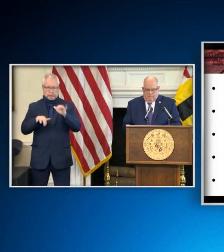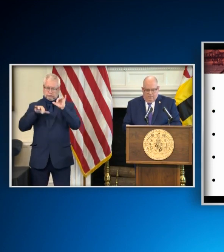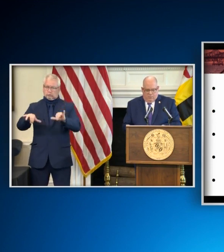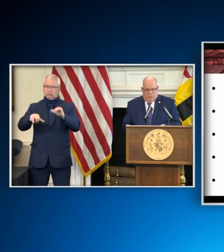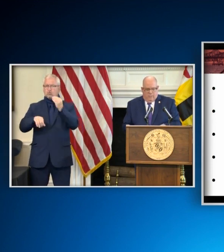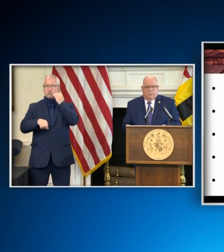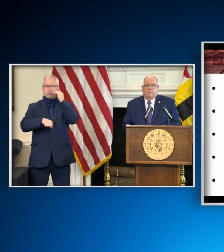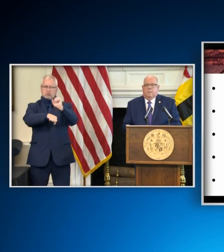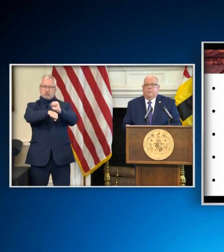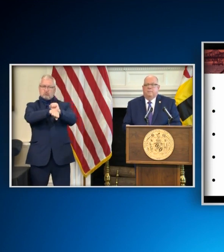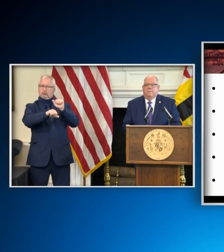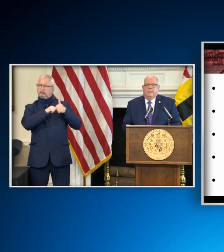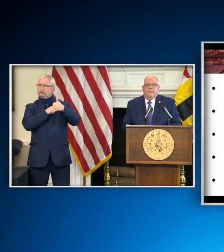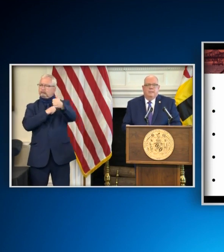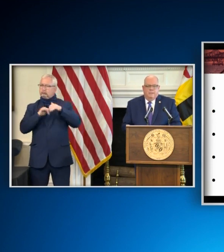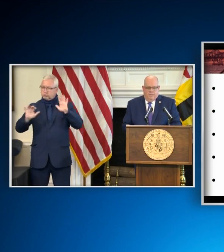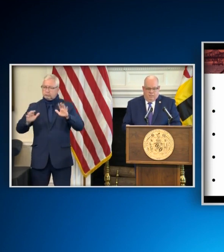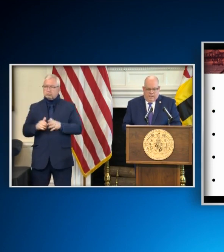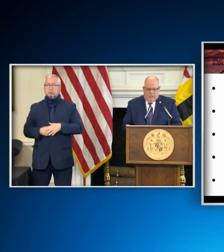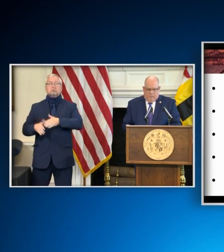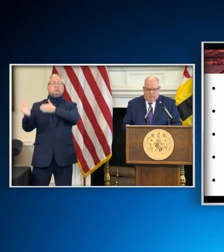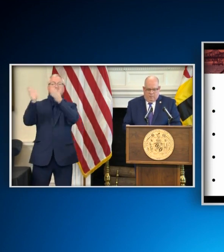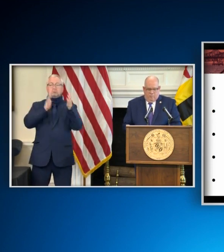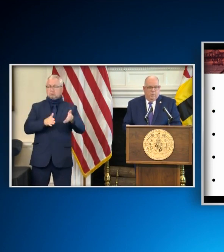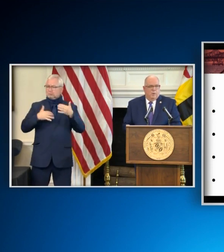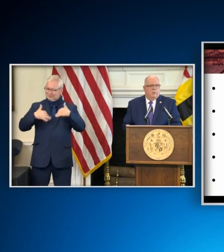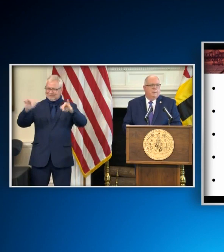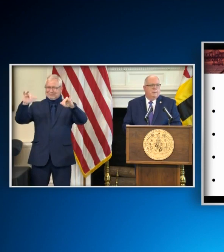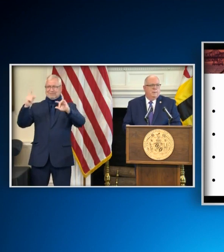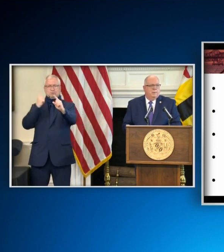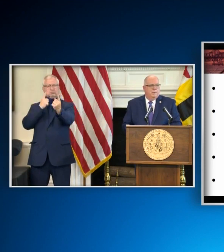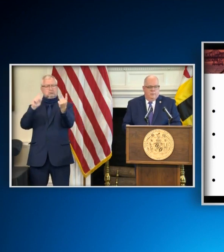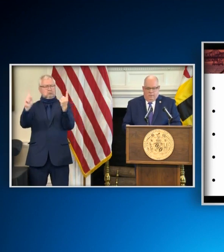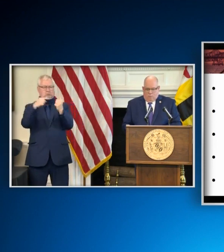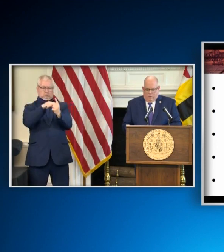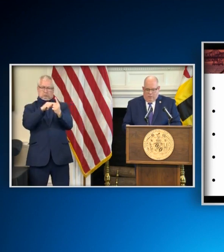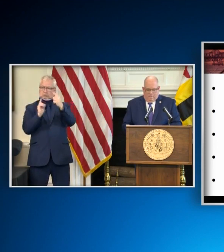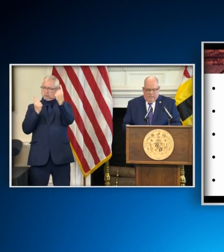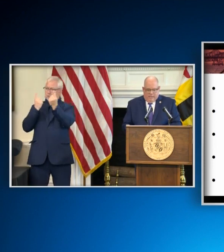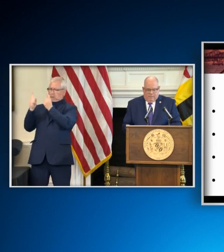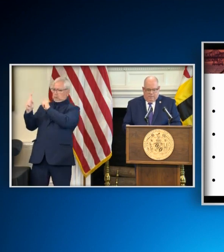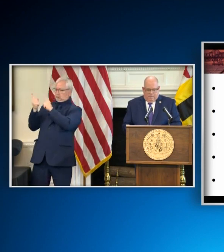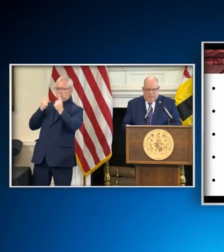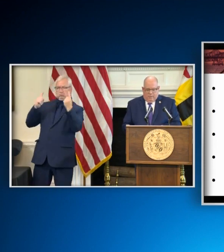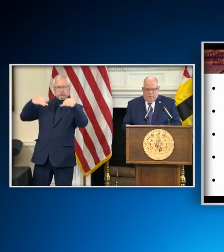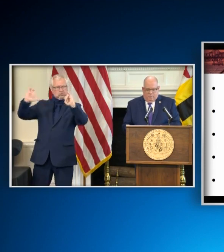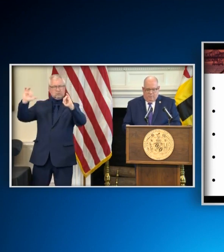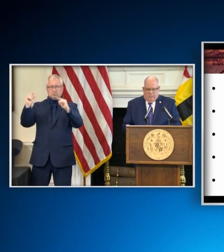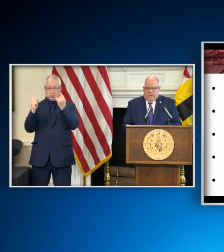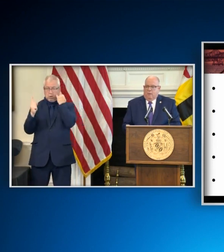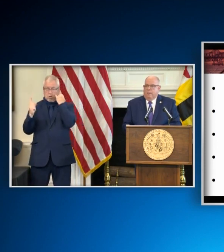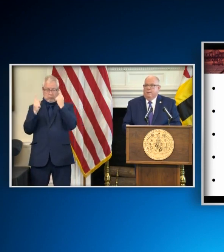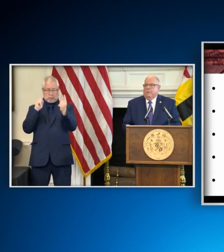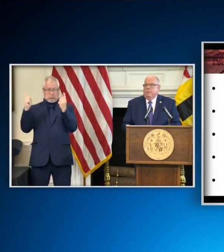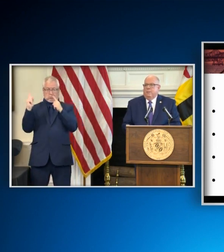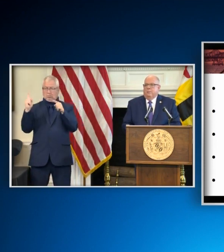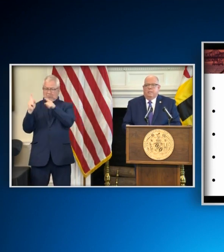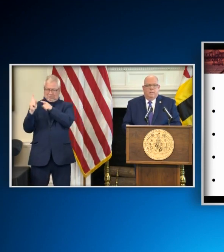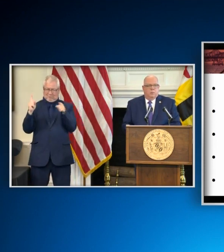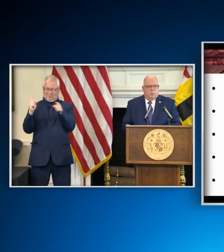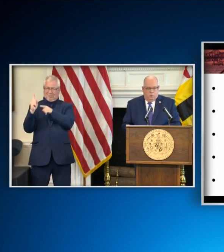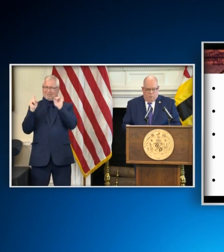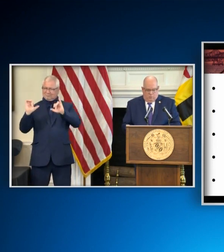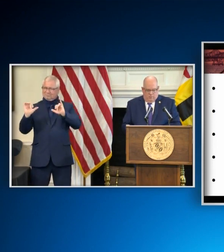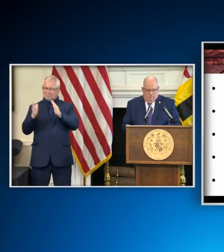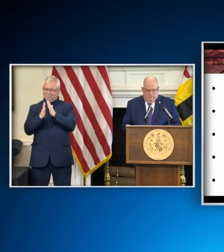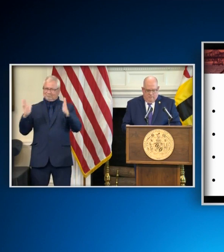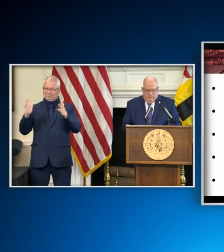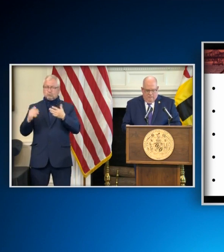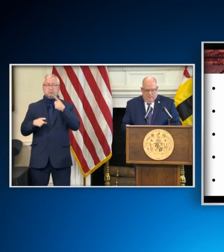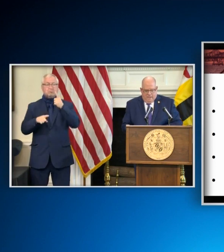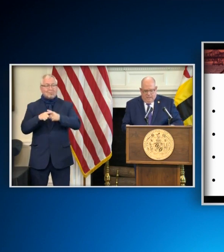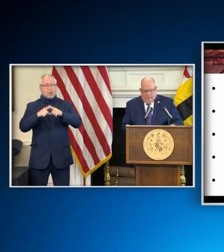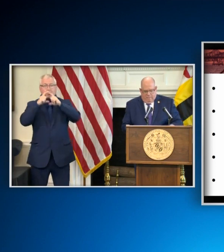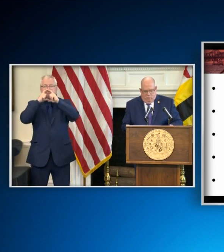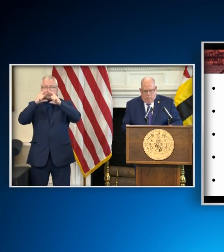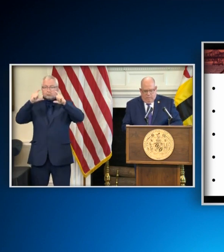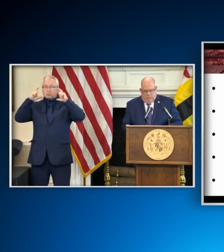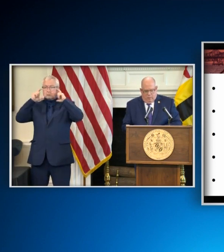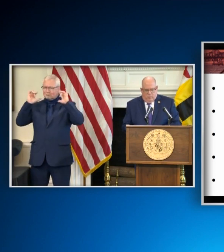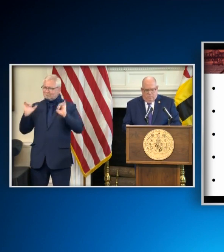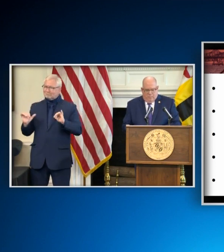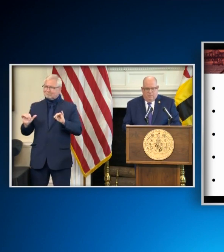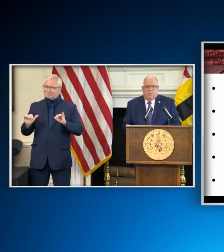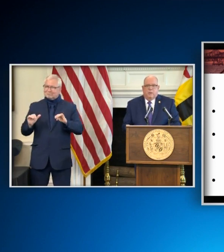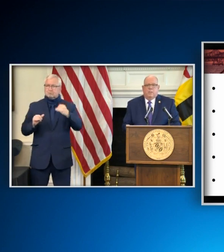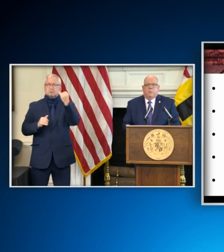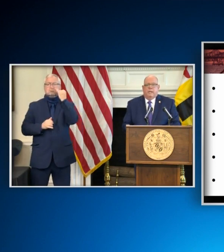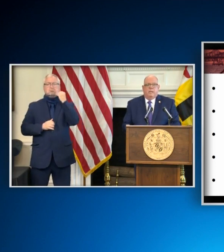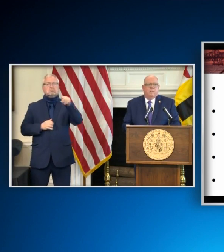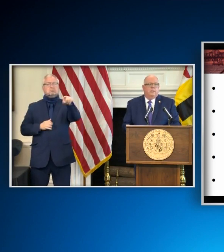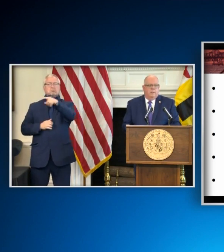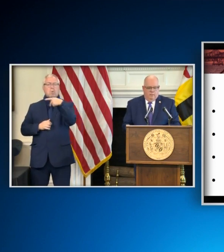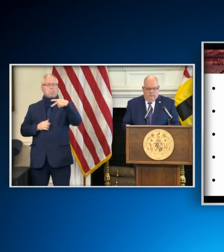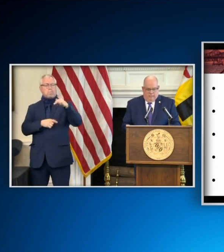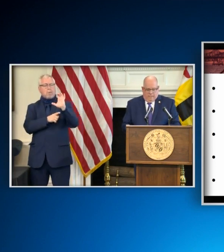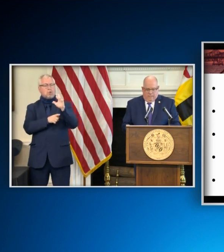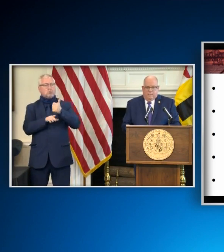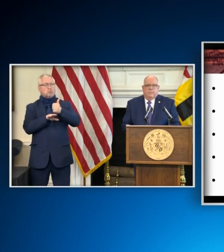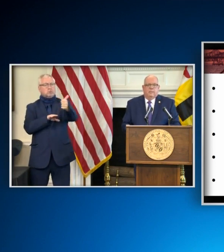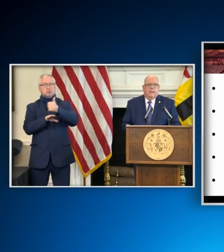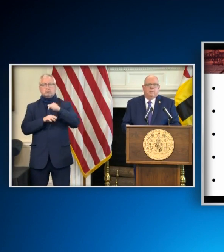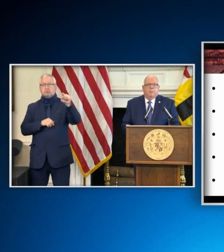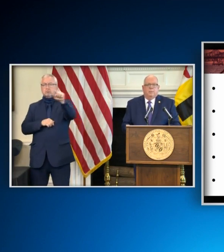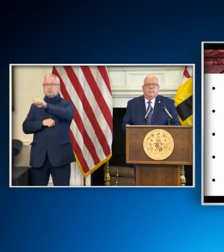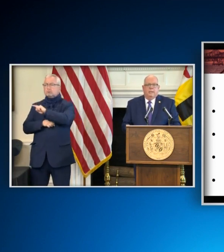IT REMAINS CRITICAL THAT MARYLANDERS CONTINUE PRACTICING PHYSICAL DISTANCING, STAYING SIX FEET APART, WEARING MASKS IN INDOOR PUBLIC AREAS INCLUDE RETAIL STORES.